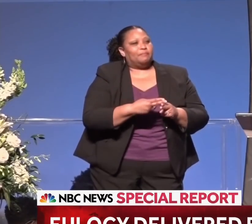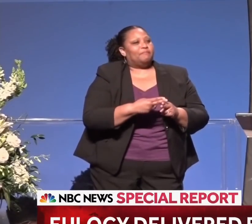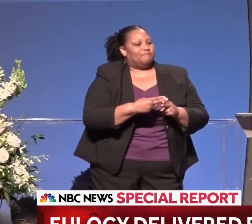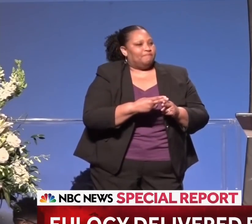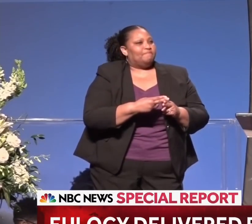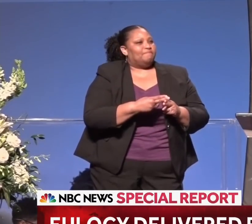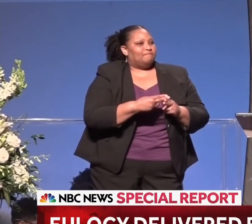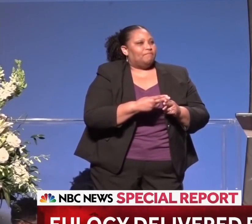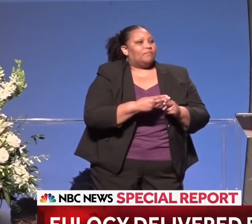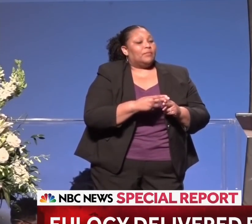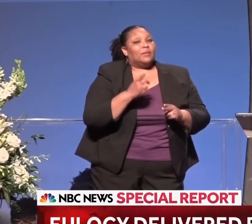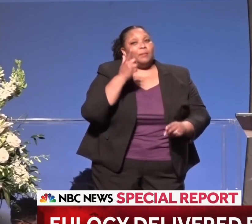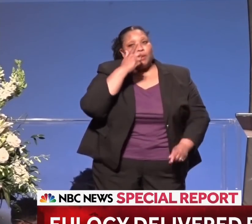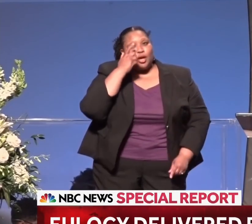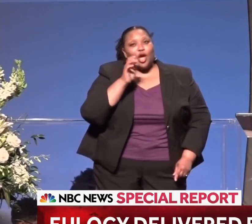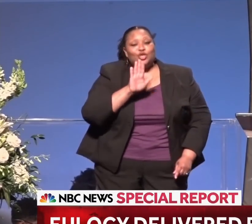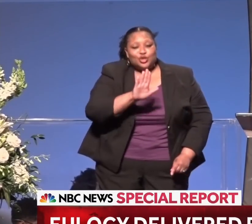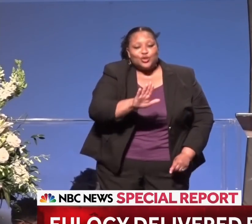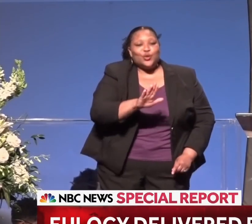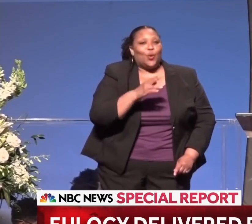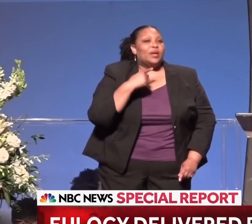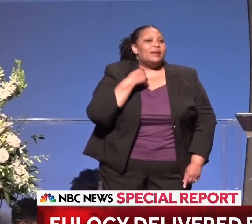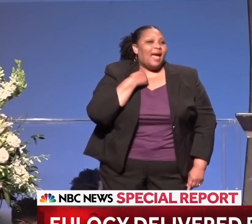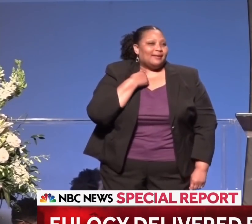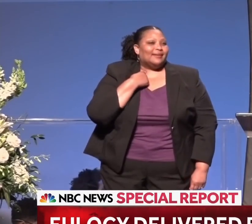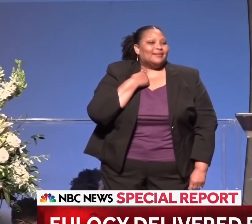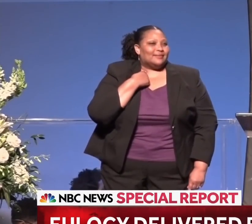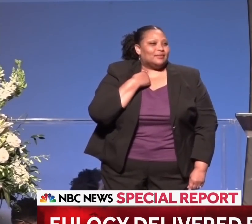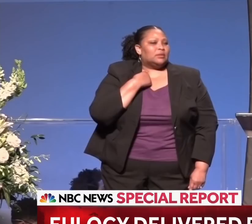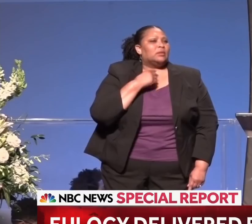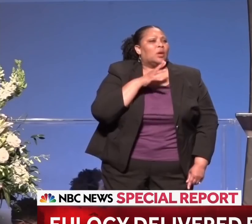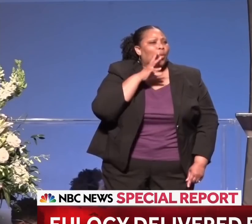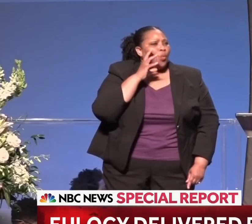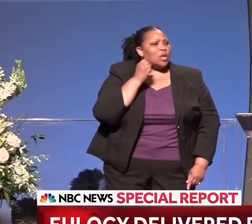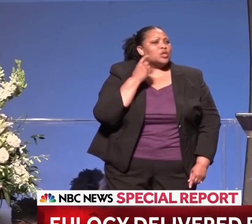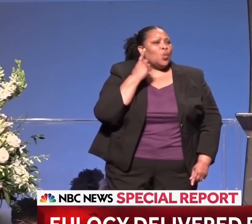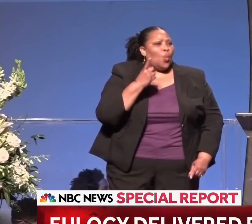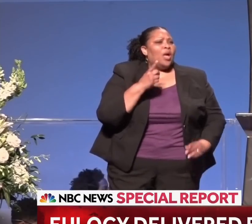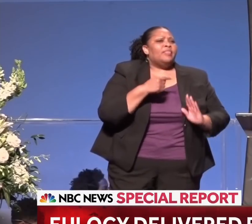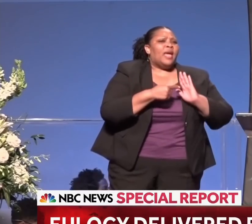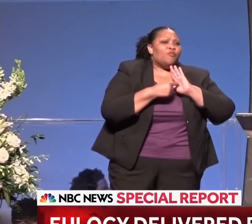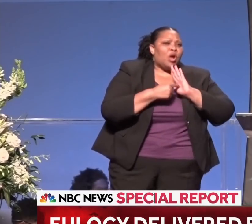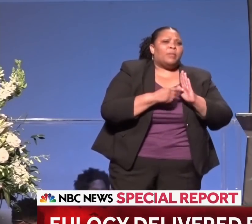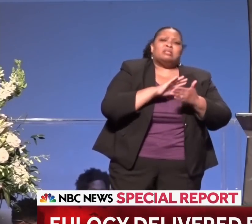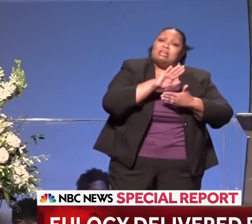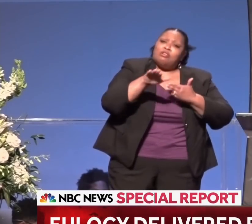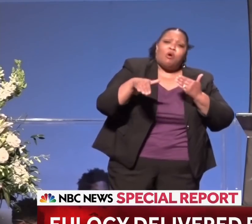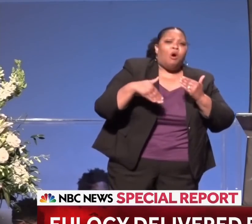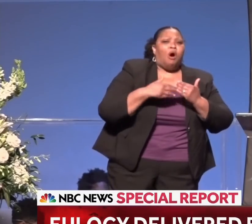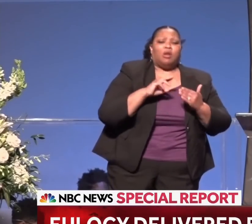GEORGE, BUT YOUR NATION IS GOING TO ALWAYS REMEMBER YOUR NAME.